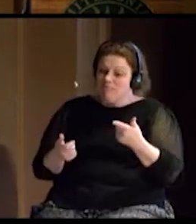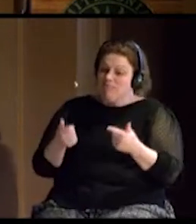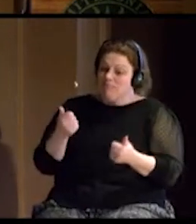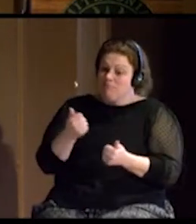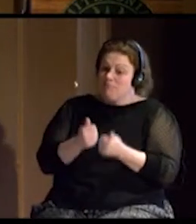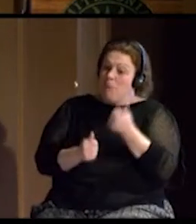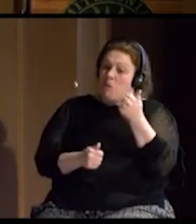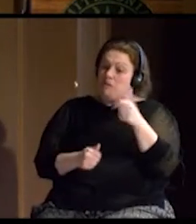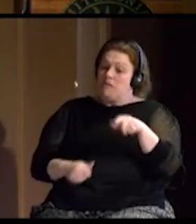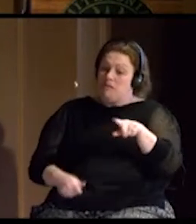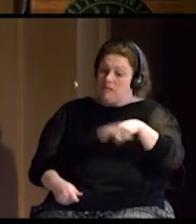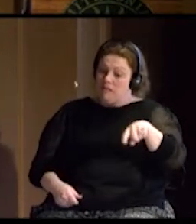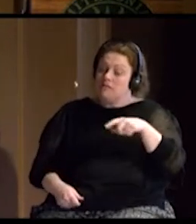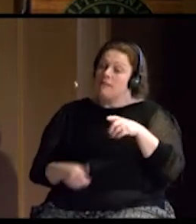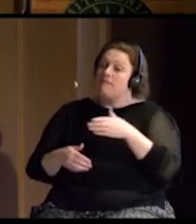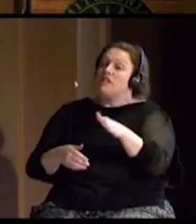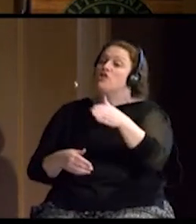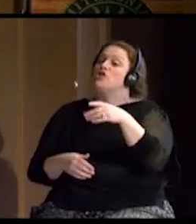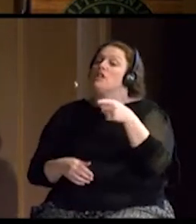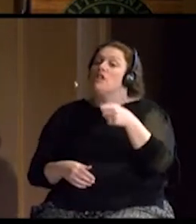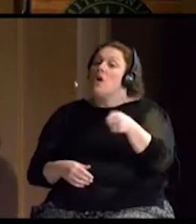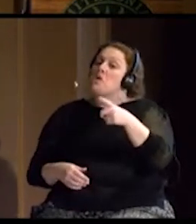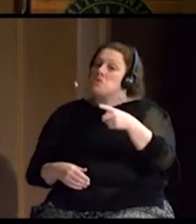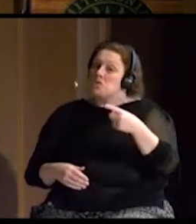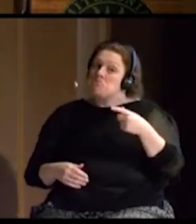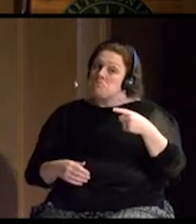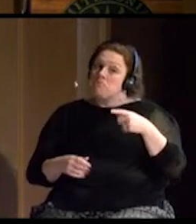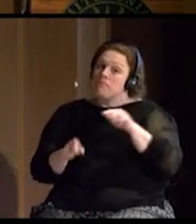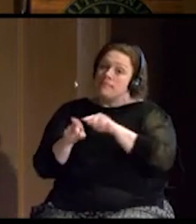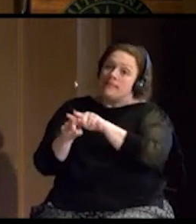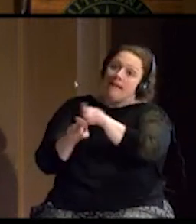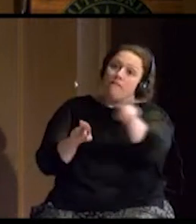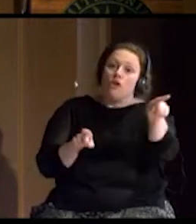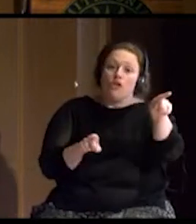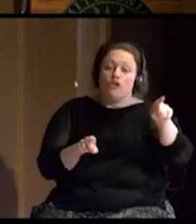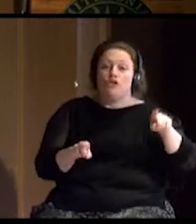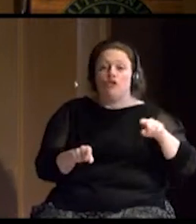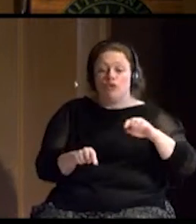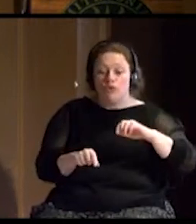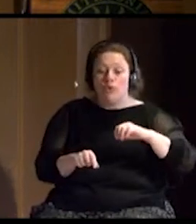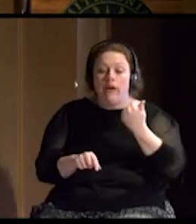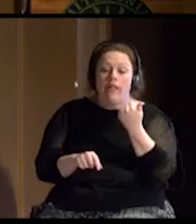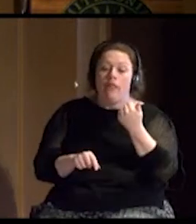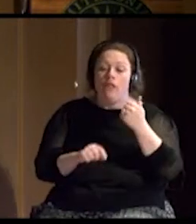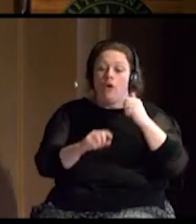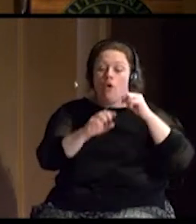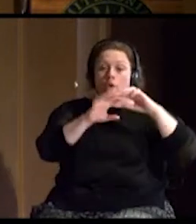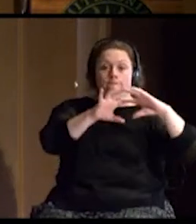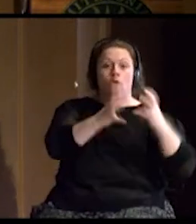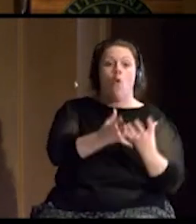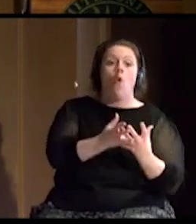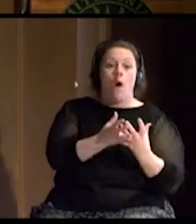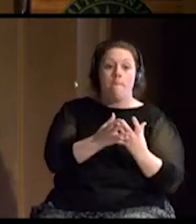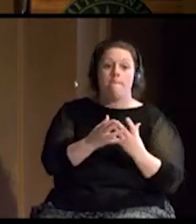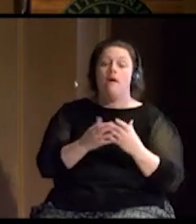lineages in those lakes tend to diverge into a limnetic form that is slender-bodied